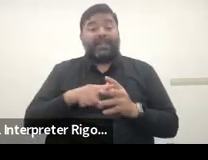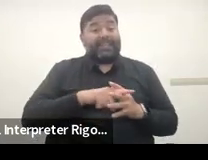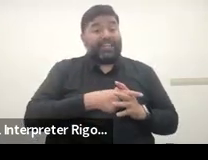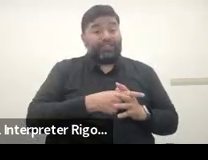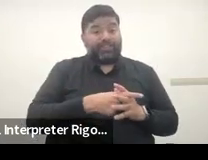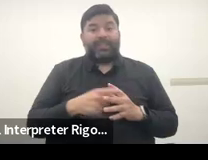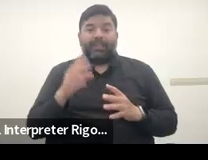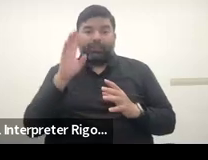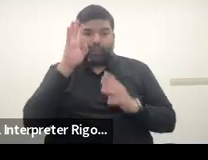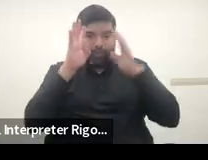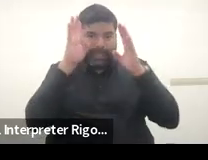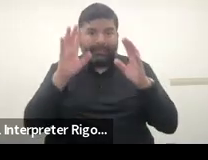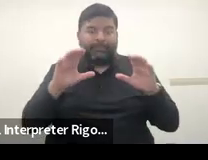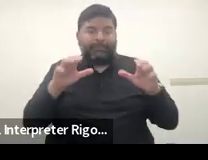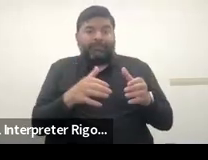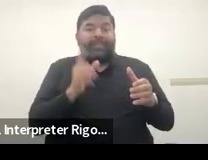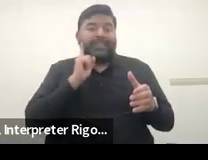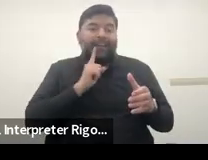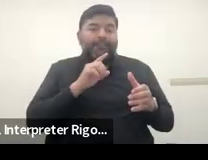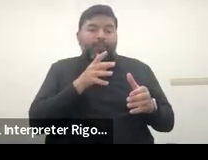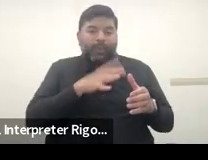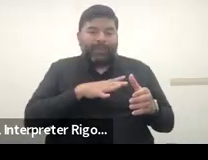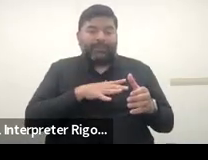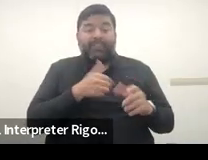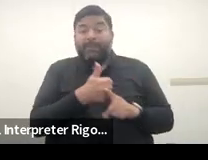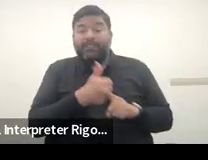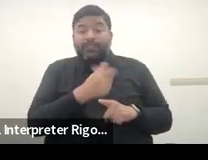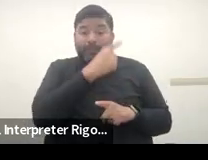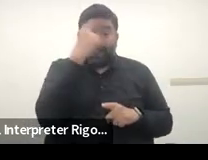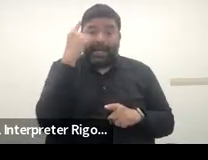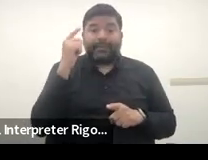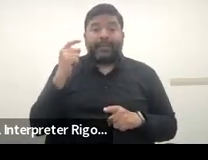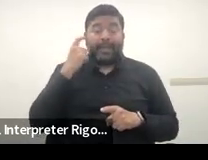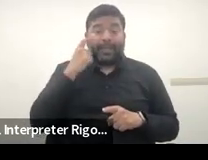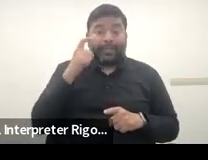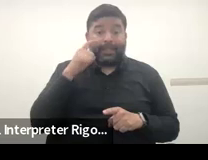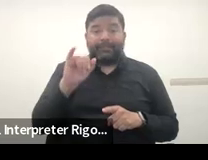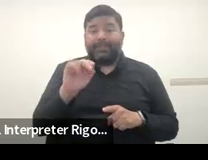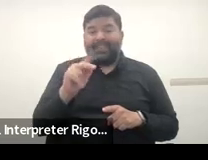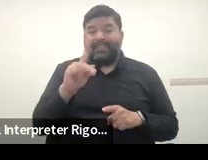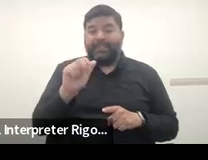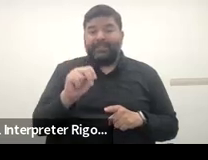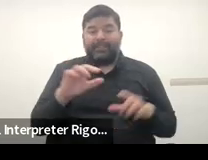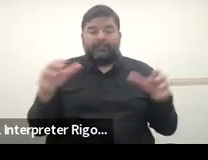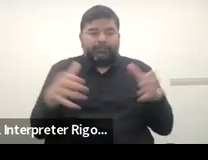by a group of deaf women who are Black and Indian and collectively they they studied her name